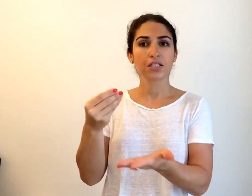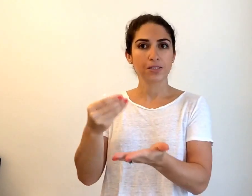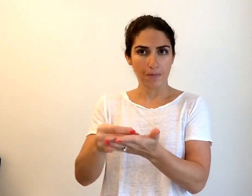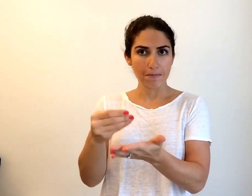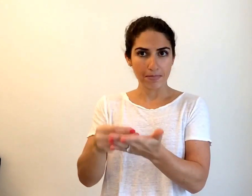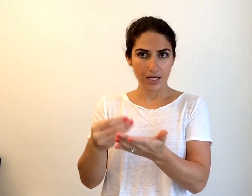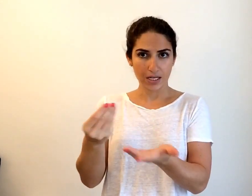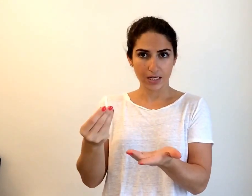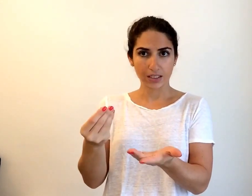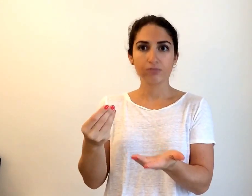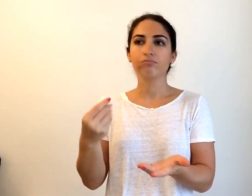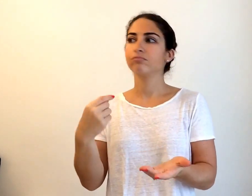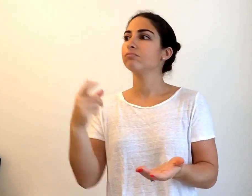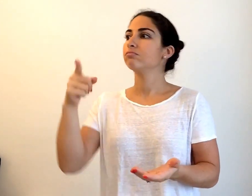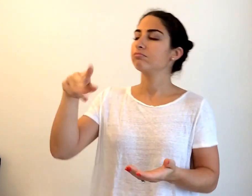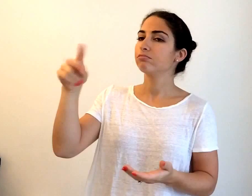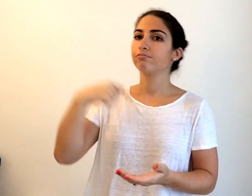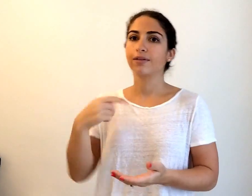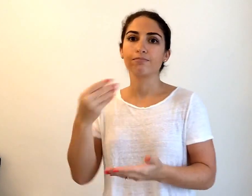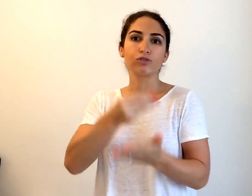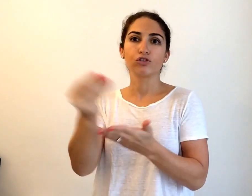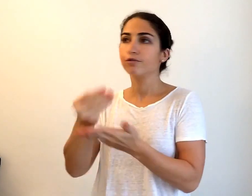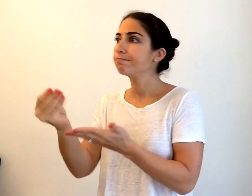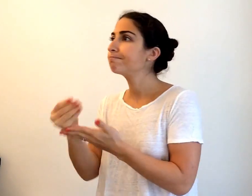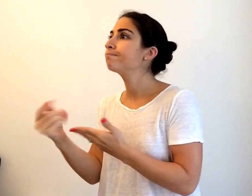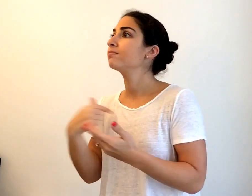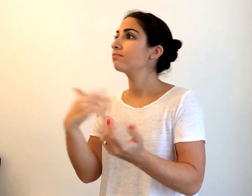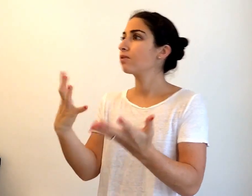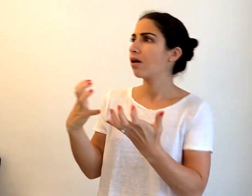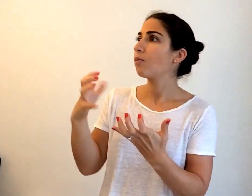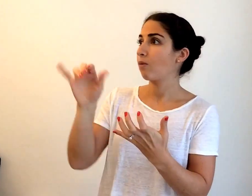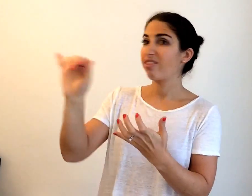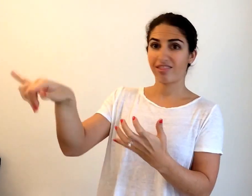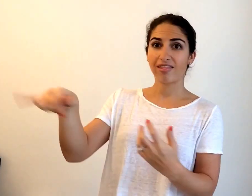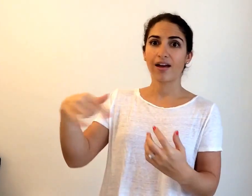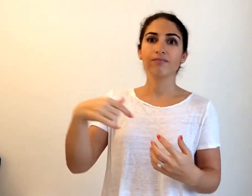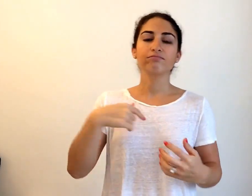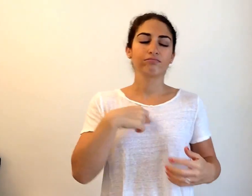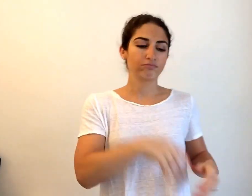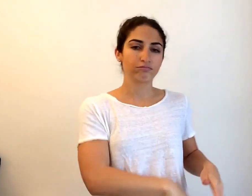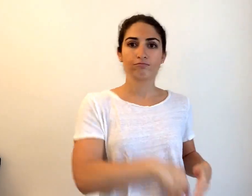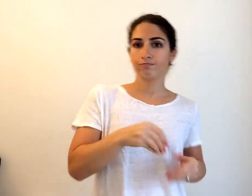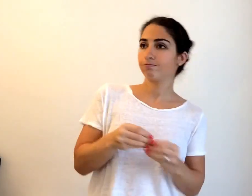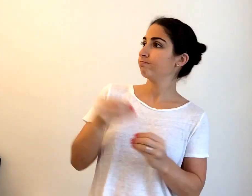BUY - "buy" is about money. If you're out shopping, you see something you want, and